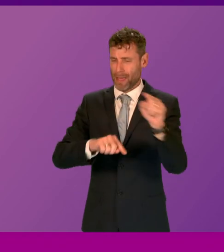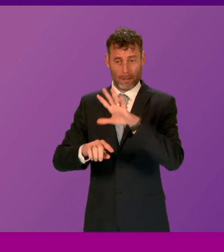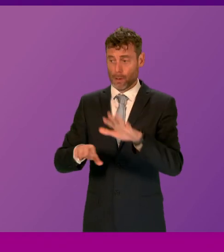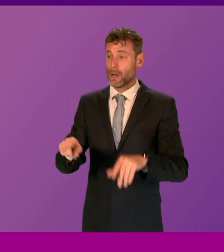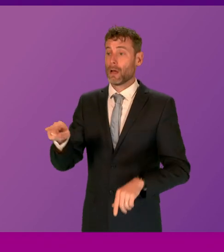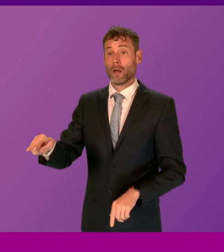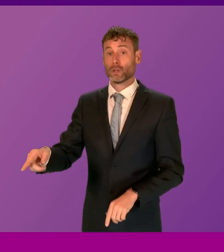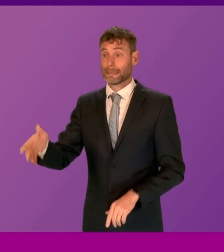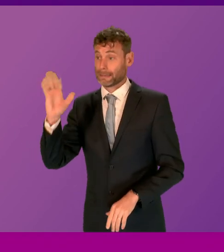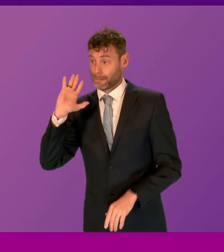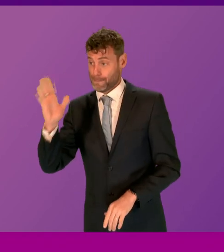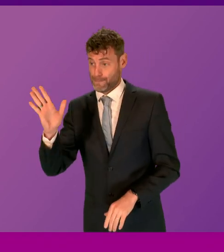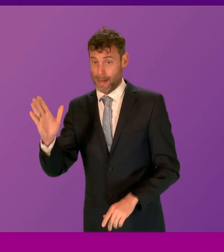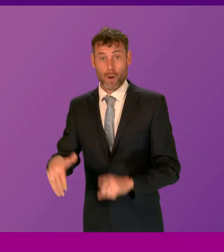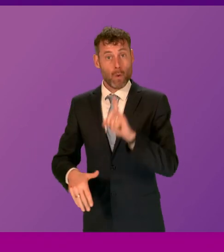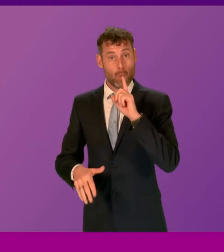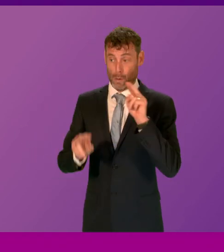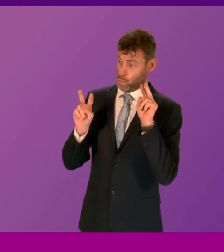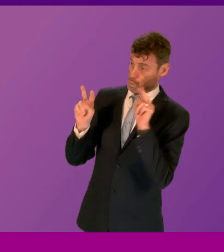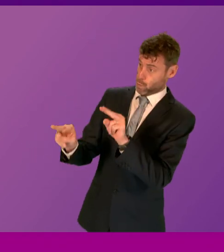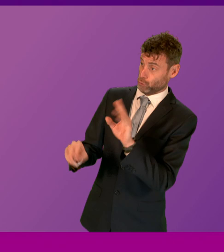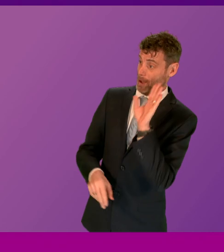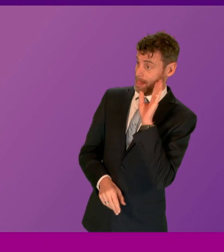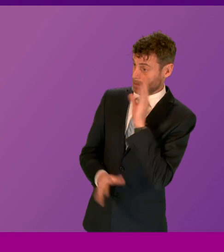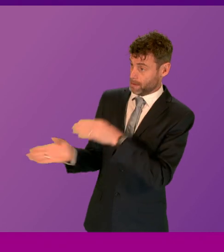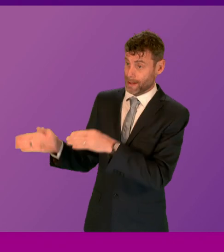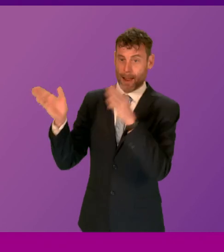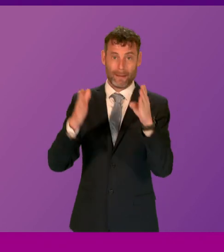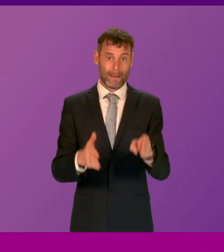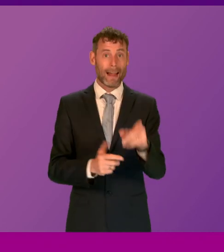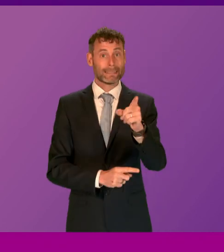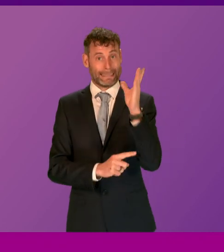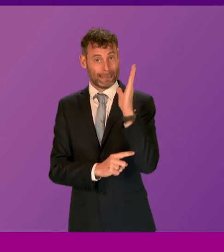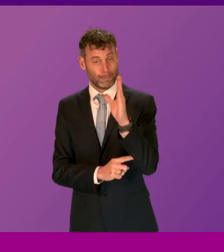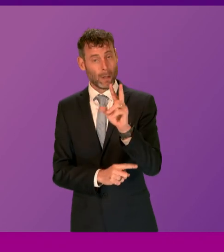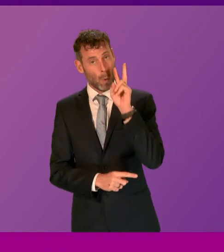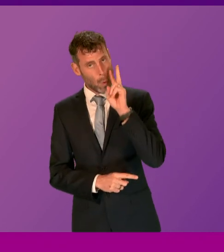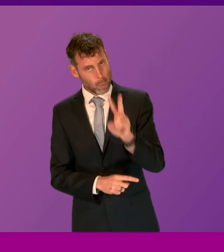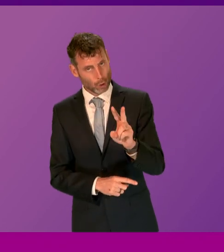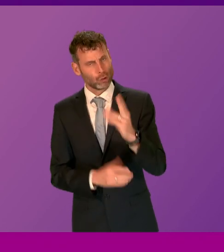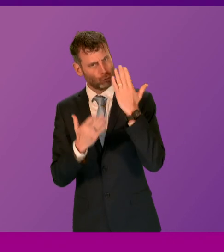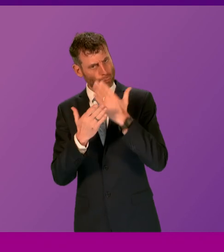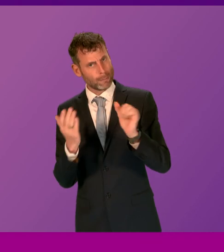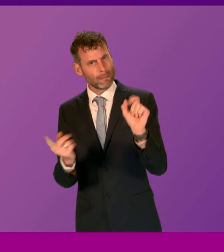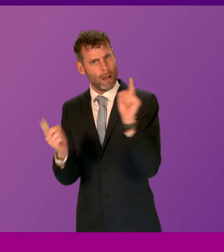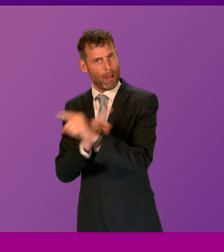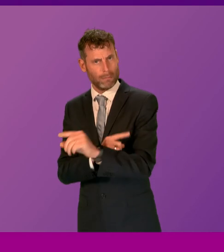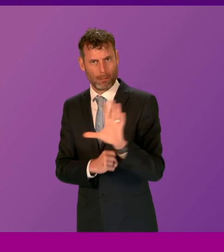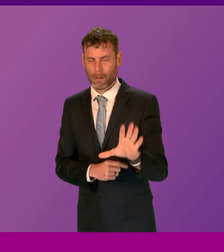who has been called to speak has the opportunity to do so and that we listen respectfully. That is right, Presiding Officer.